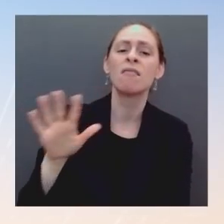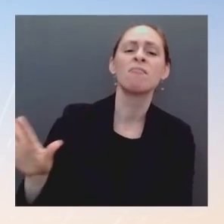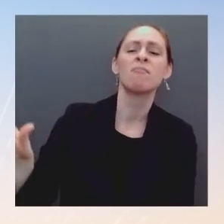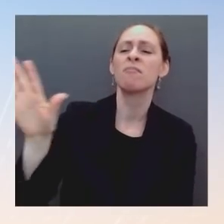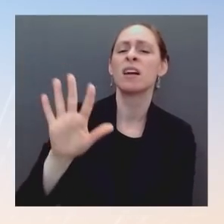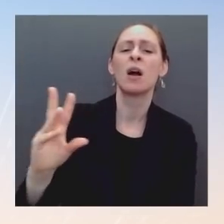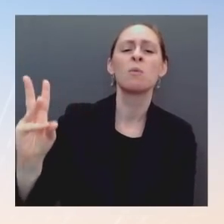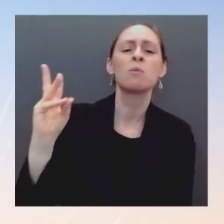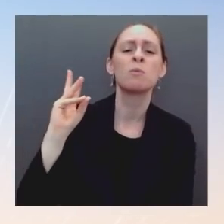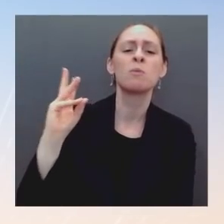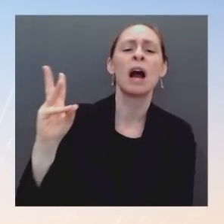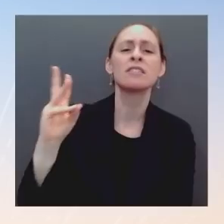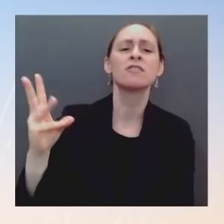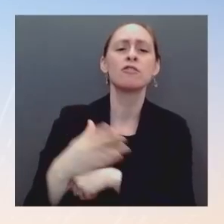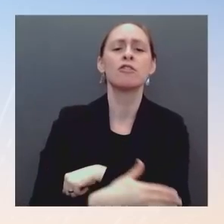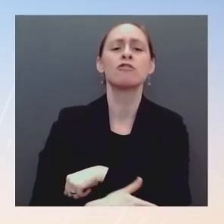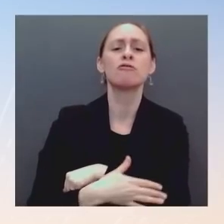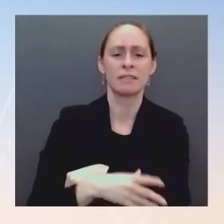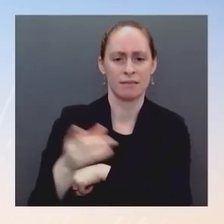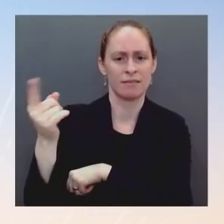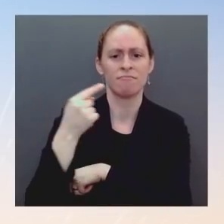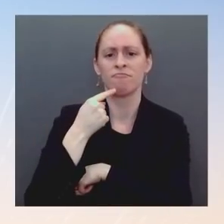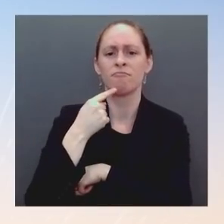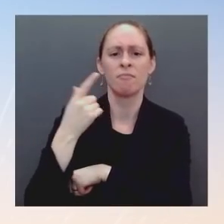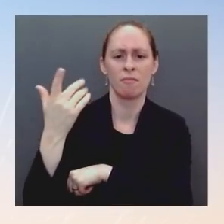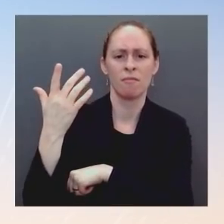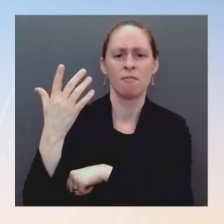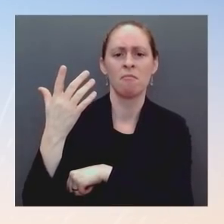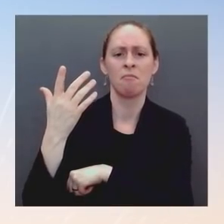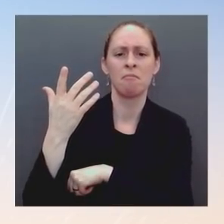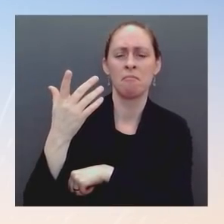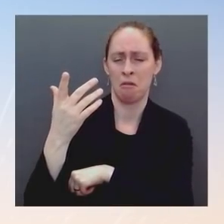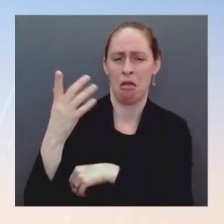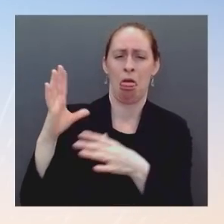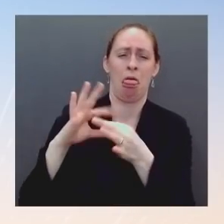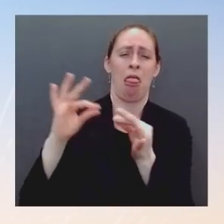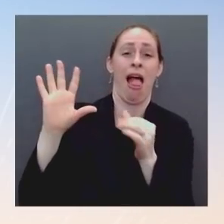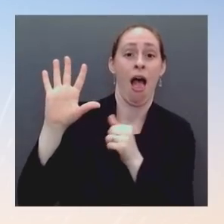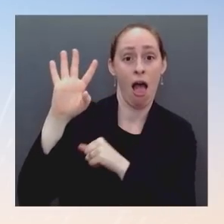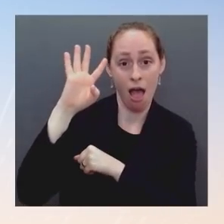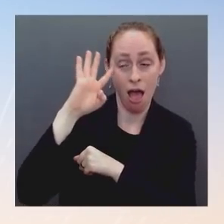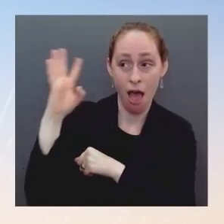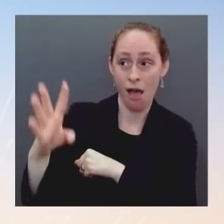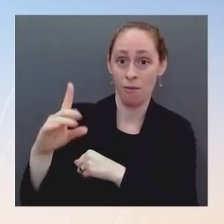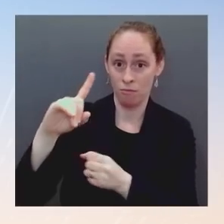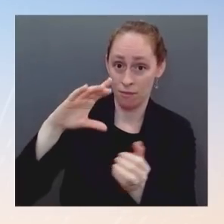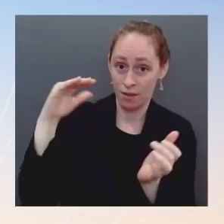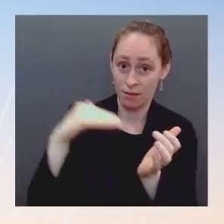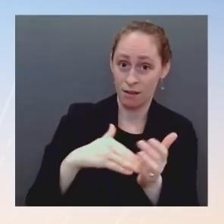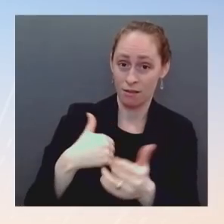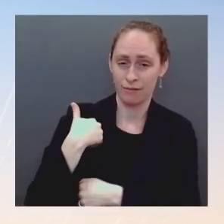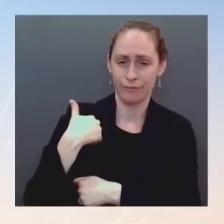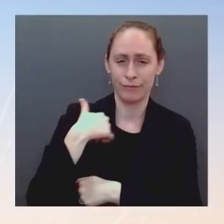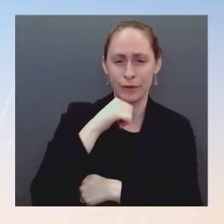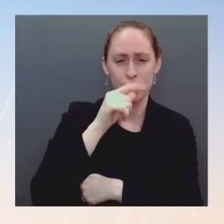Russia's troops as a threat to Ukraine. I'm wondering about your -- the White House's response to those two comments. Ms. Psaki: Well, those are also the two countries